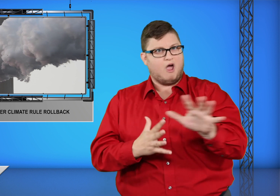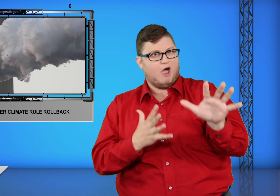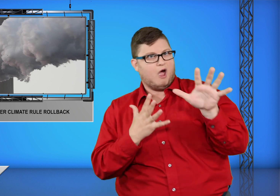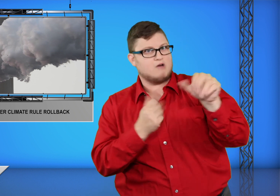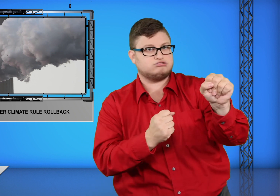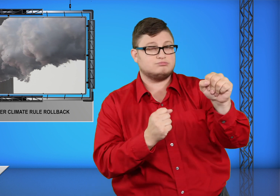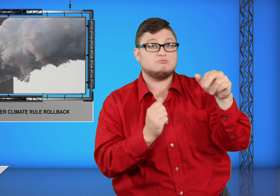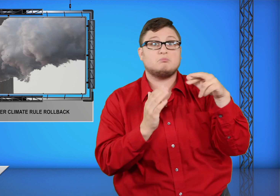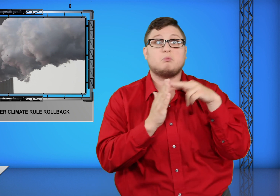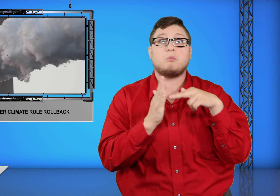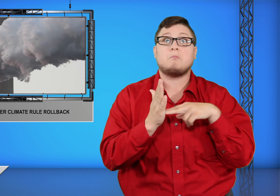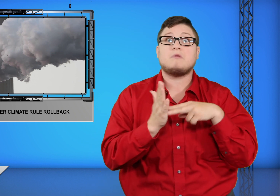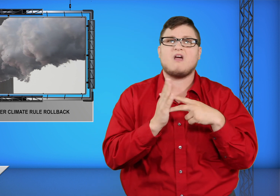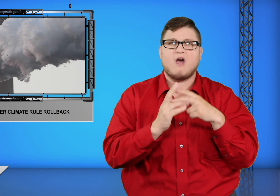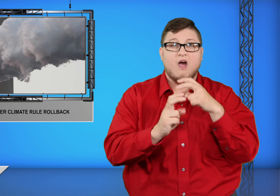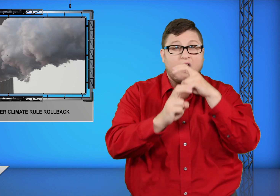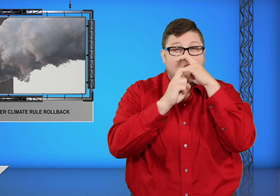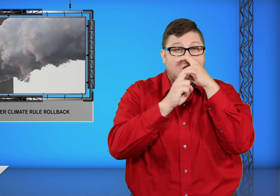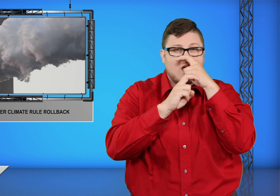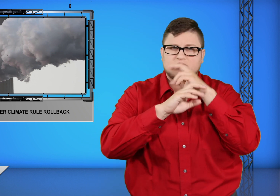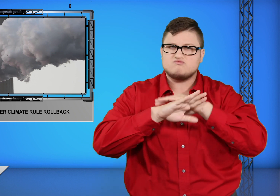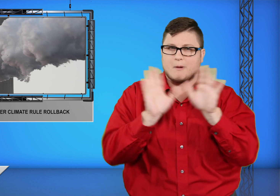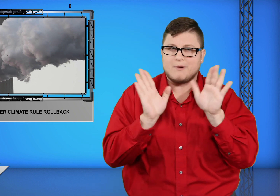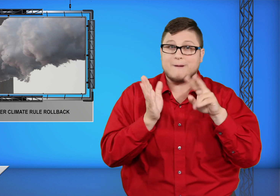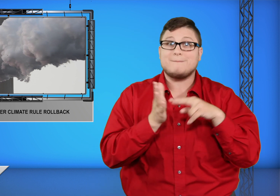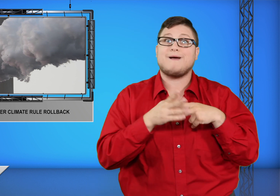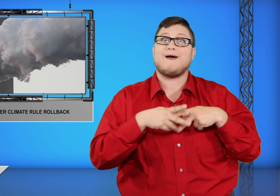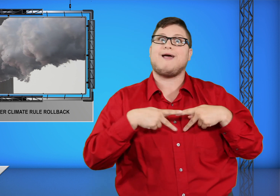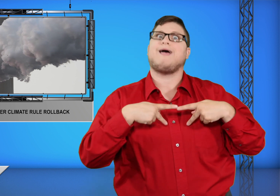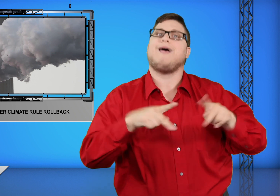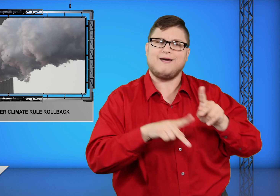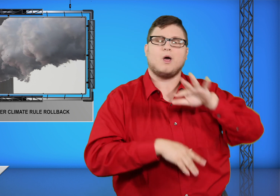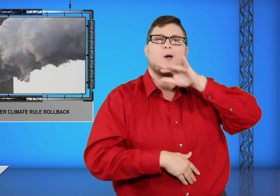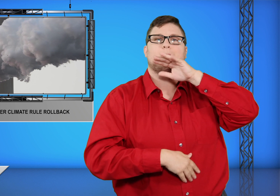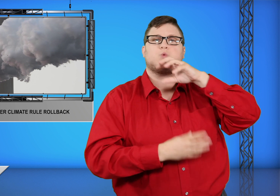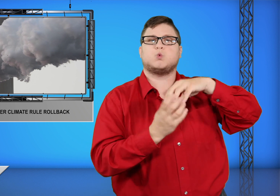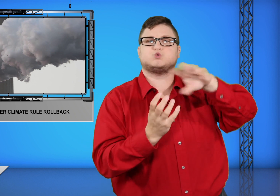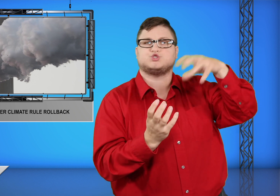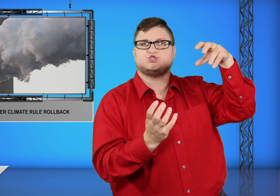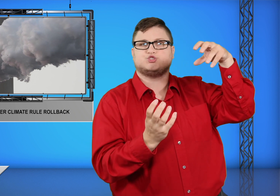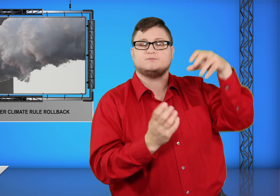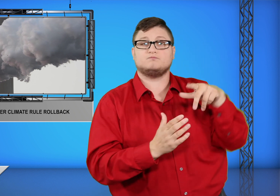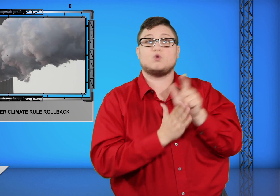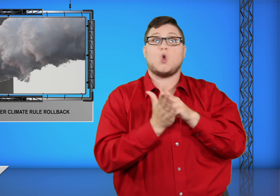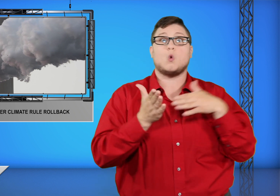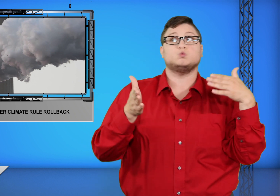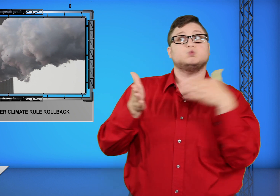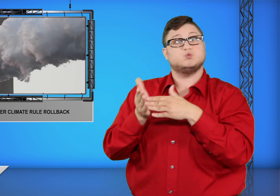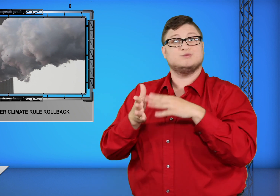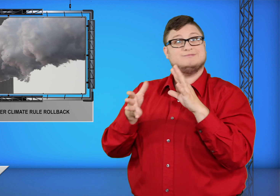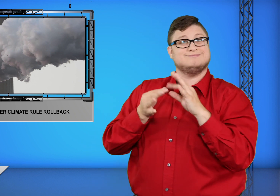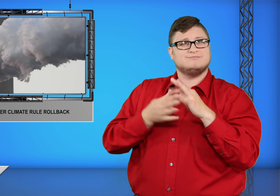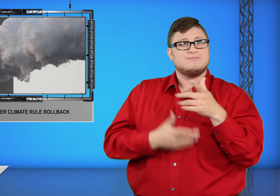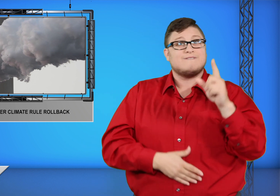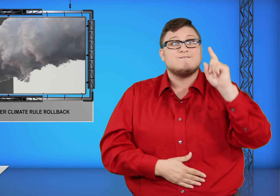It claims a change undercuts efforts to reduce greenhouse gas emissions and disregards the